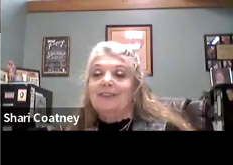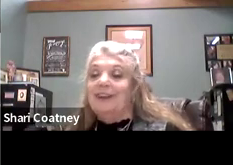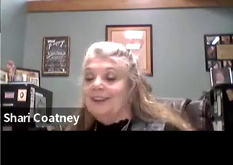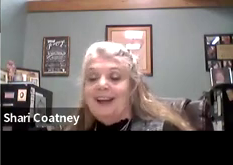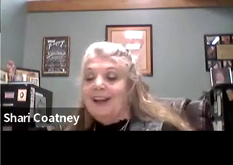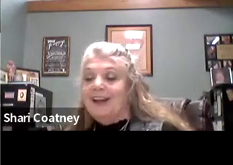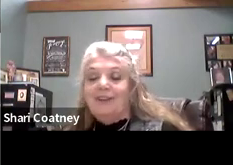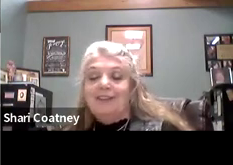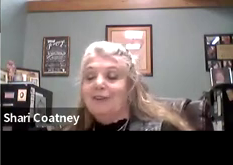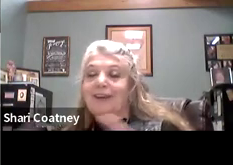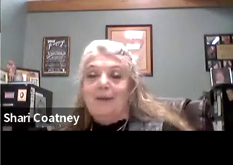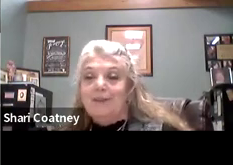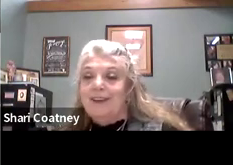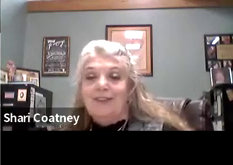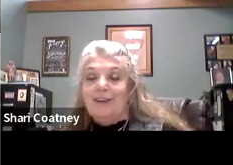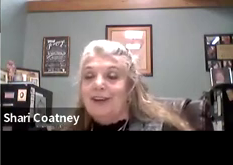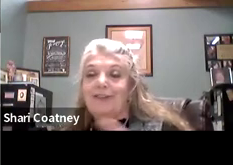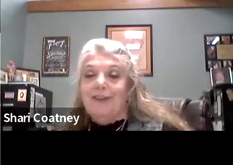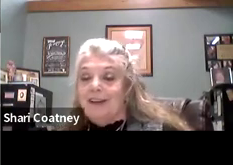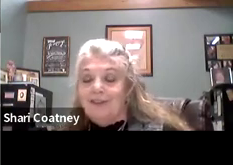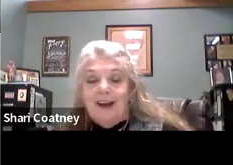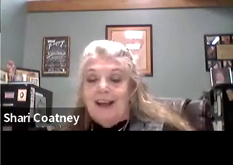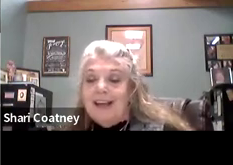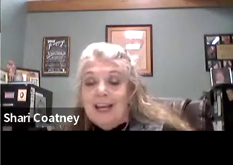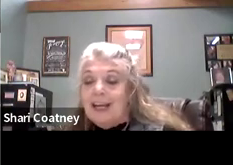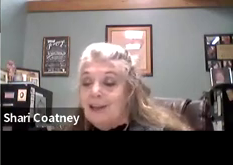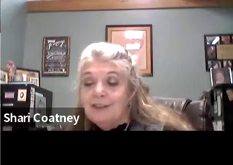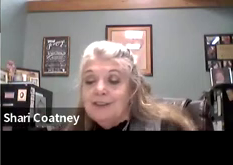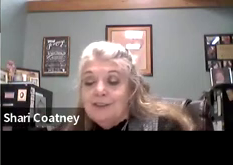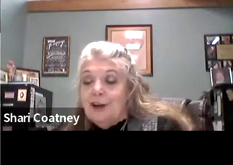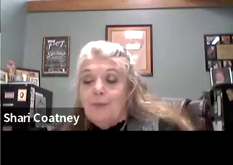So figuring out how to do that delicately.